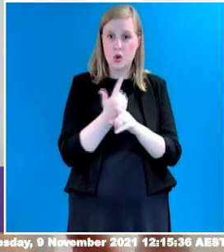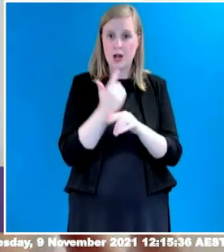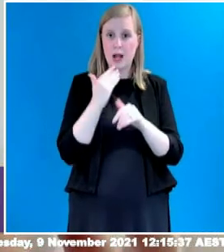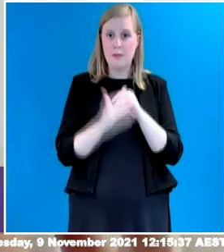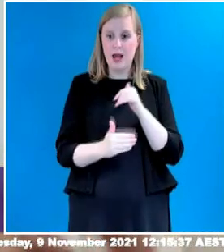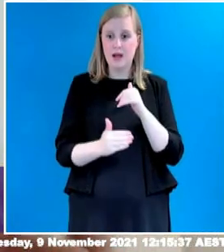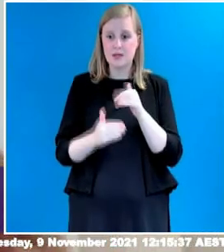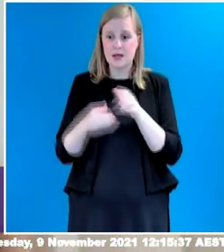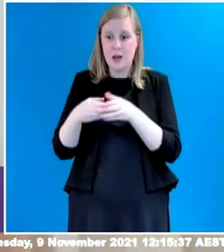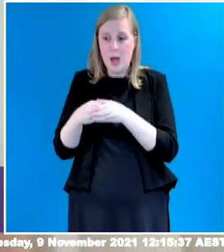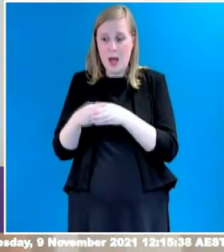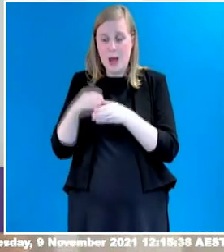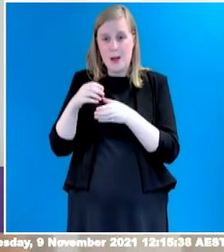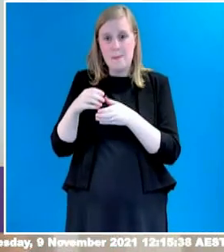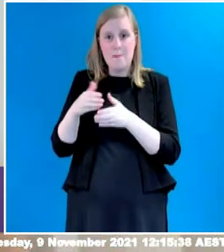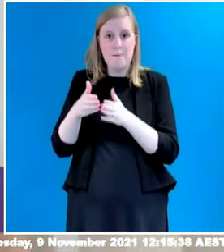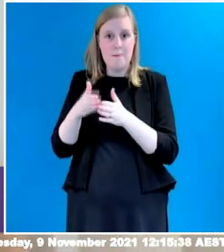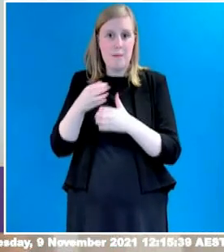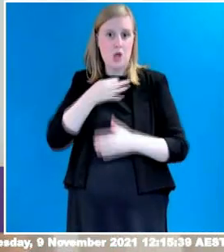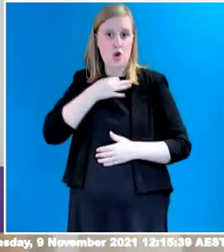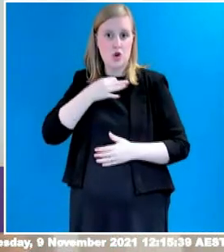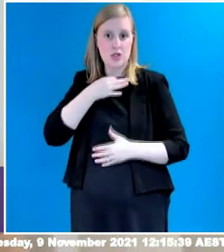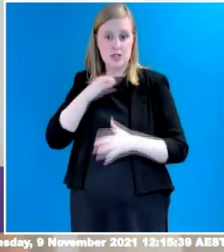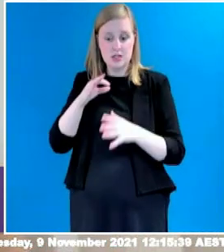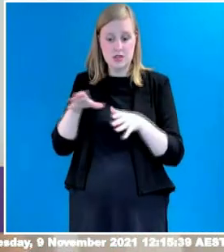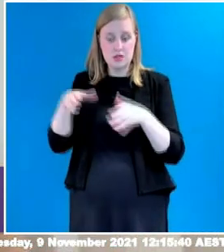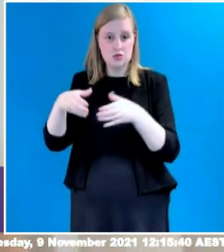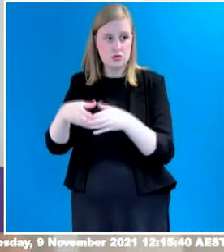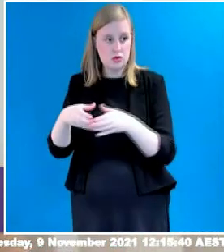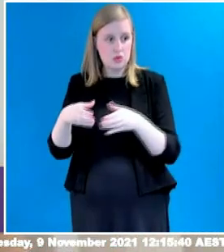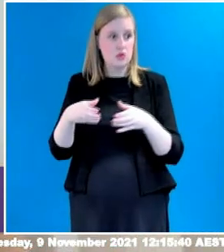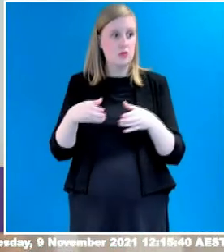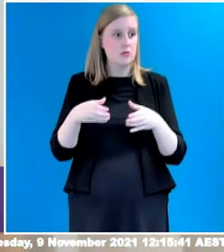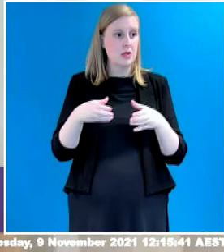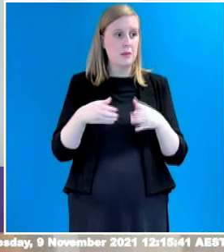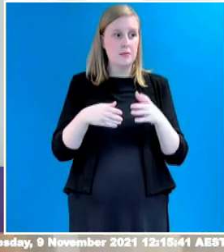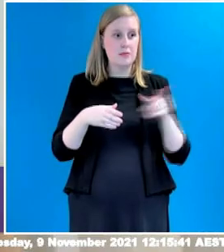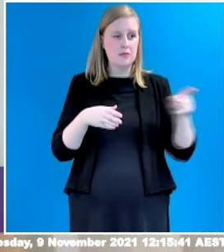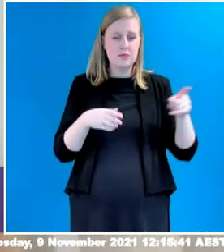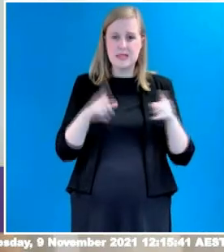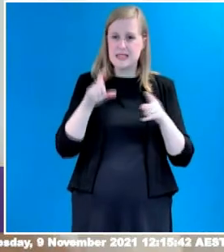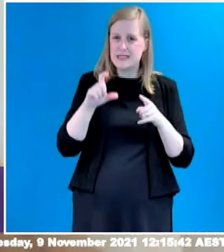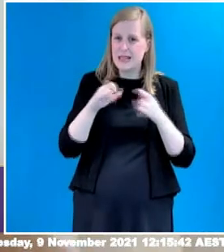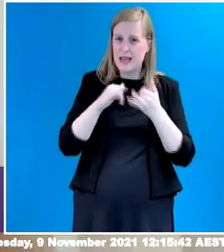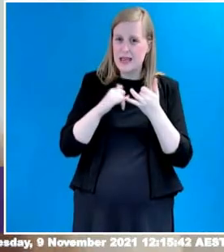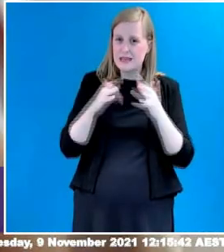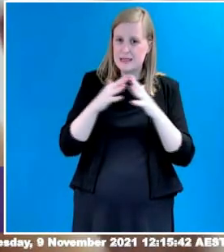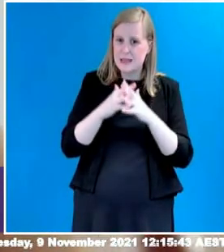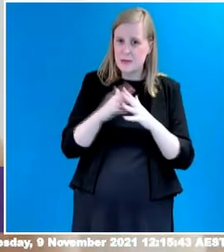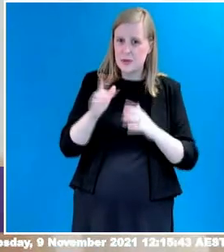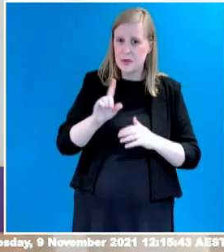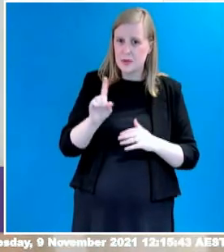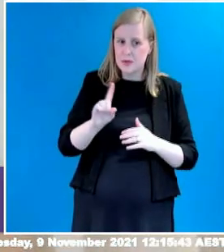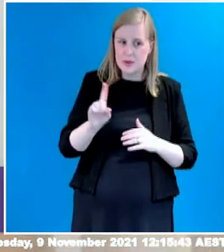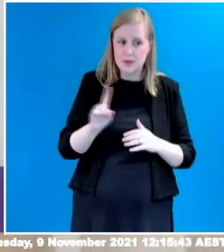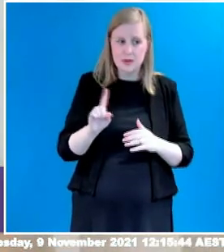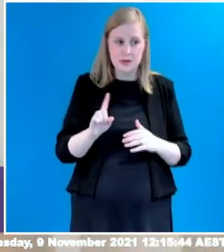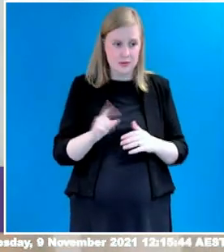disadvantage and, specifically, disability that ended up being --- Jumping in there, CSW is the Commission on the Status of Women.